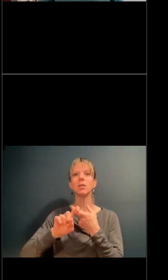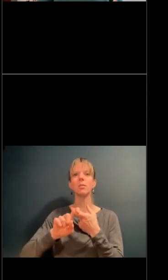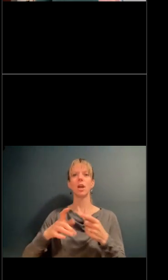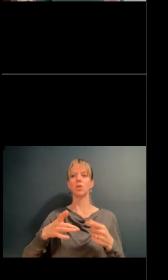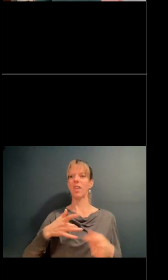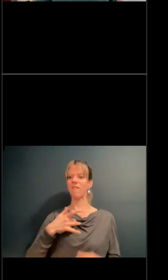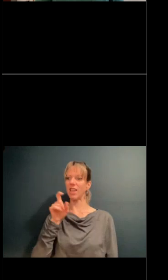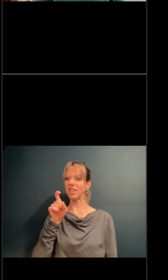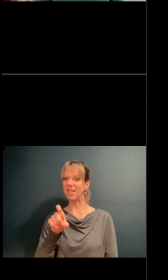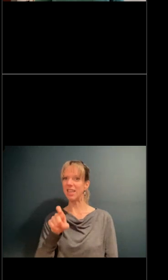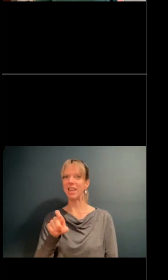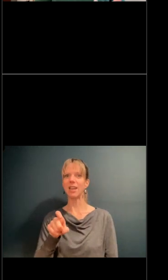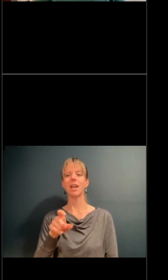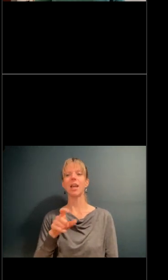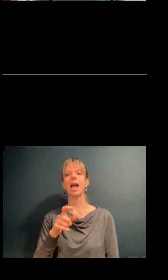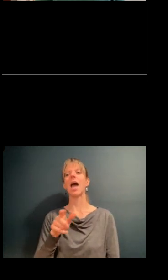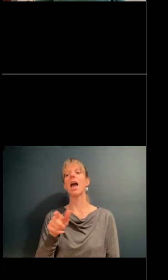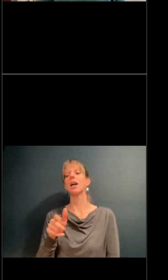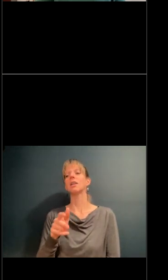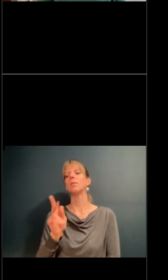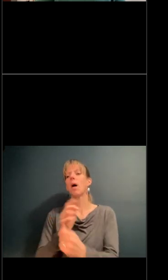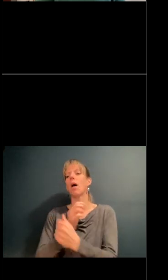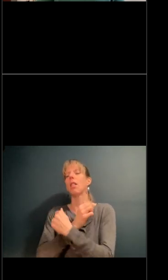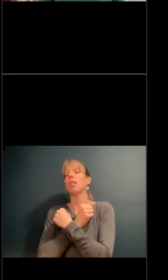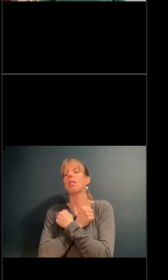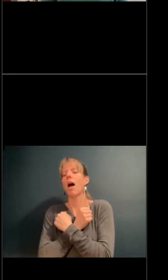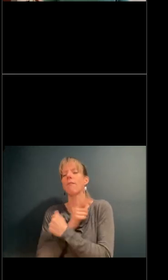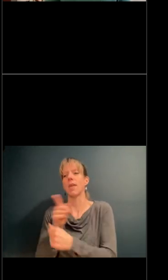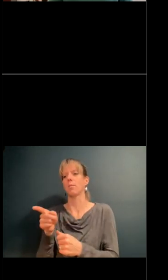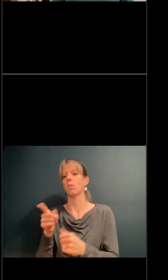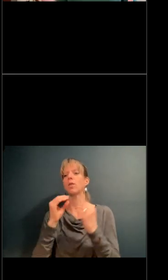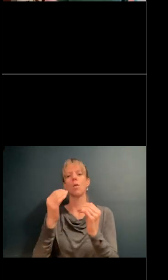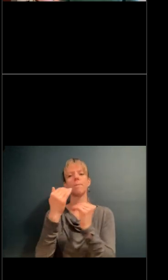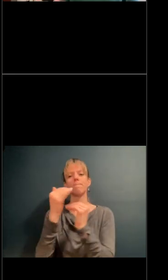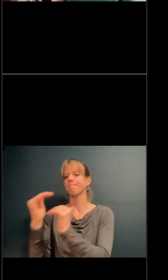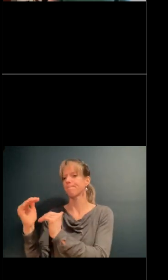loved deeply and unconditionally? In each of those areas, what are we doing well?